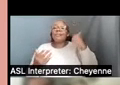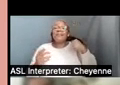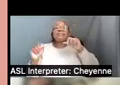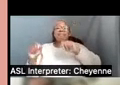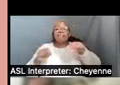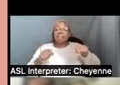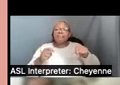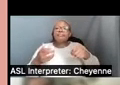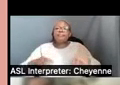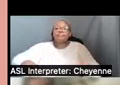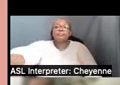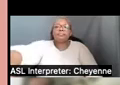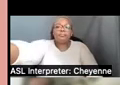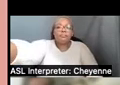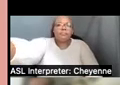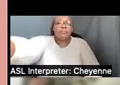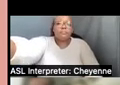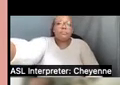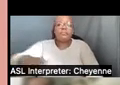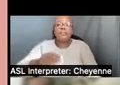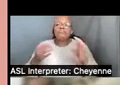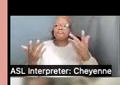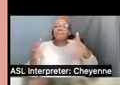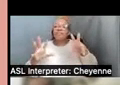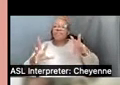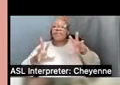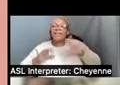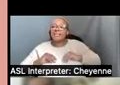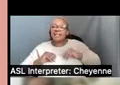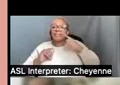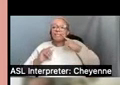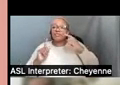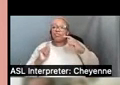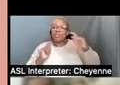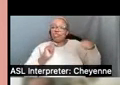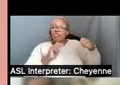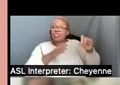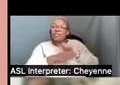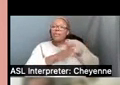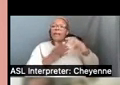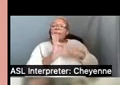Because it is possible that if you take on this provocation of journalistic practice, it is a way